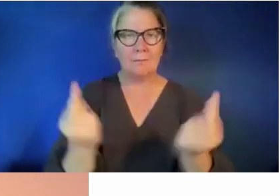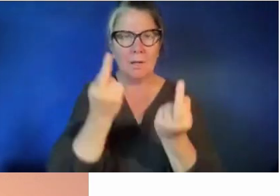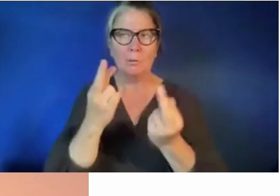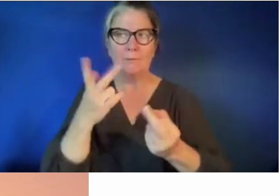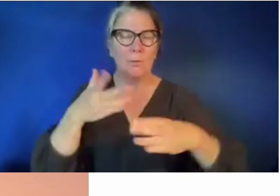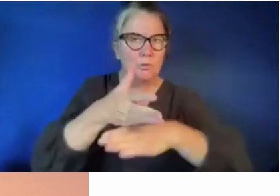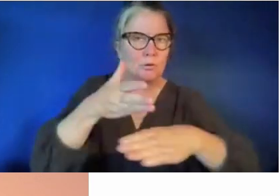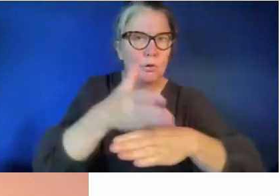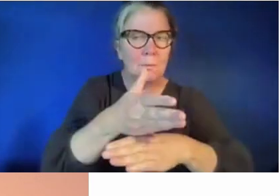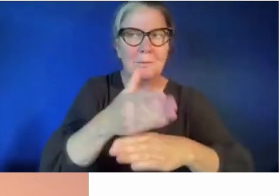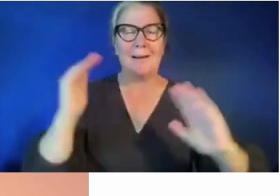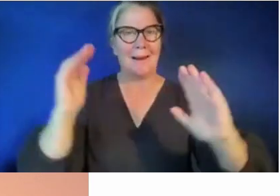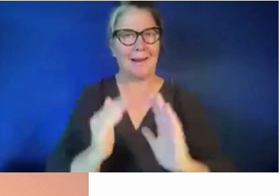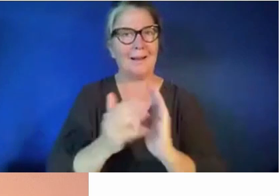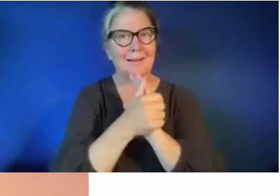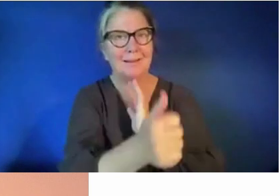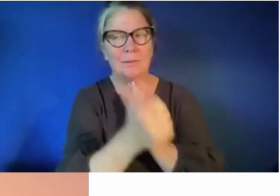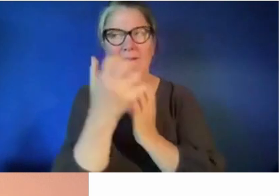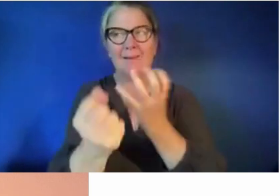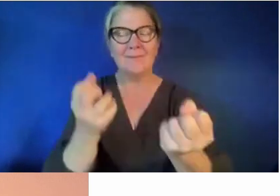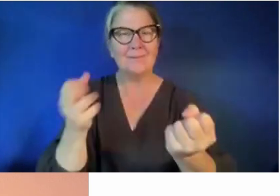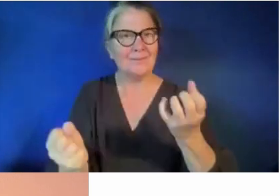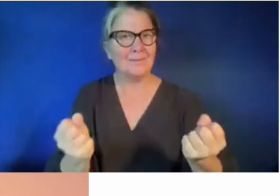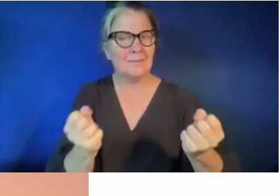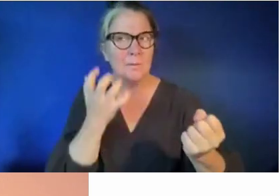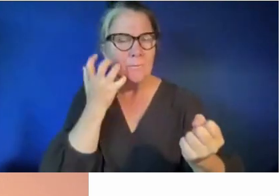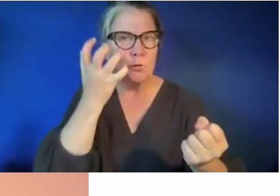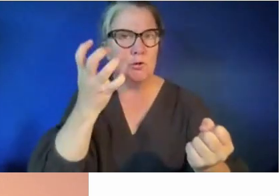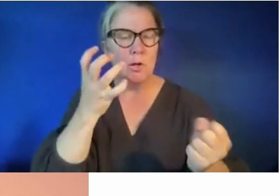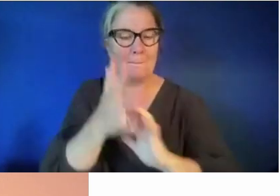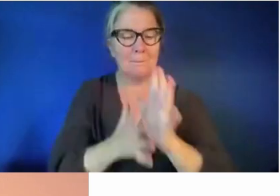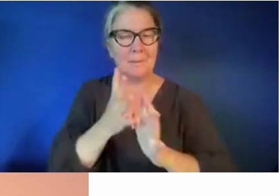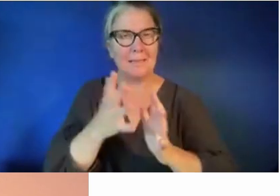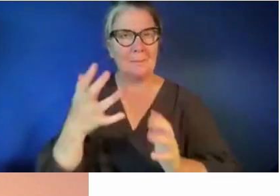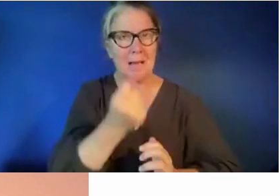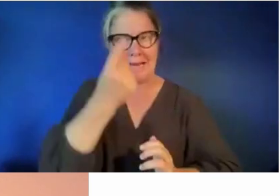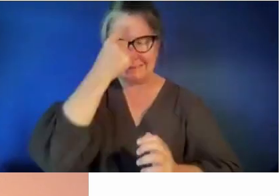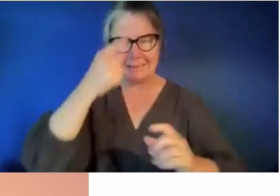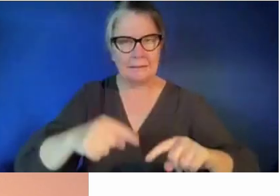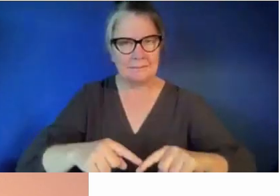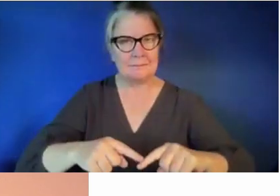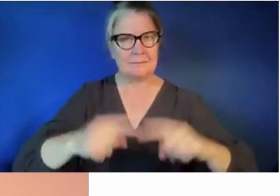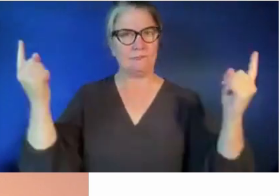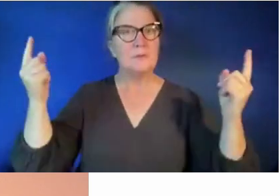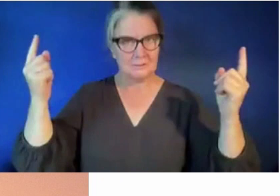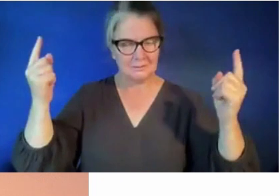One of the things that we really need to think about is how to open up different pathways for people so that they can connect